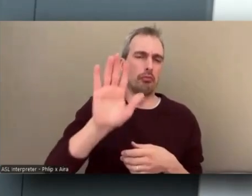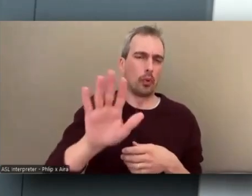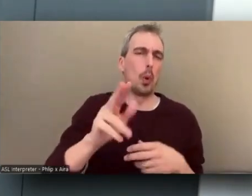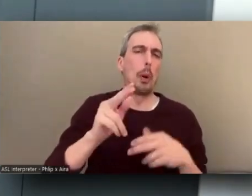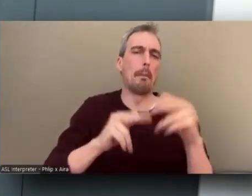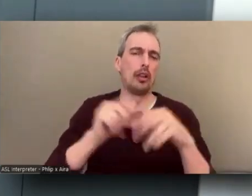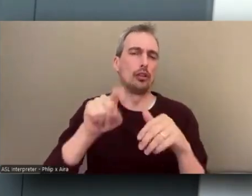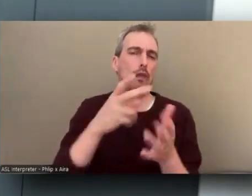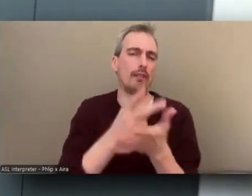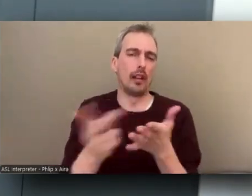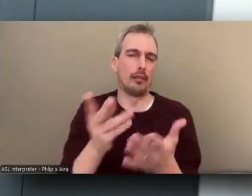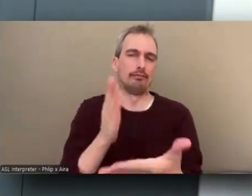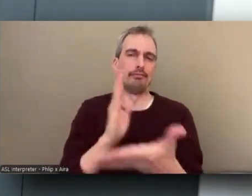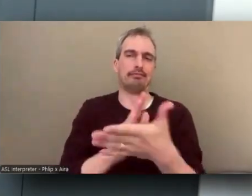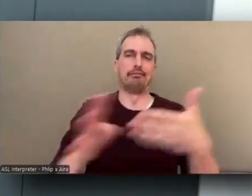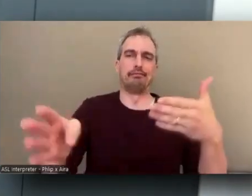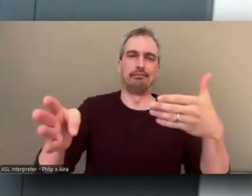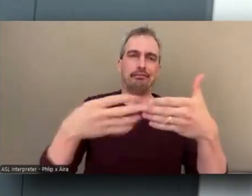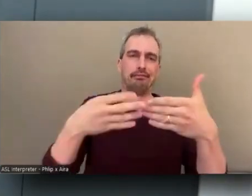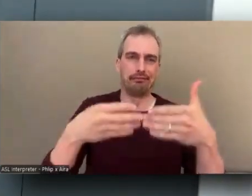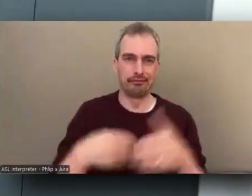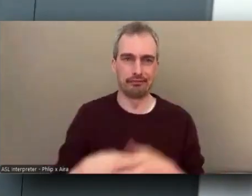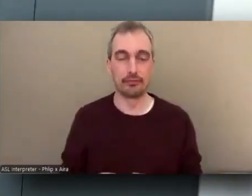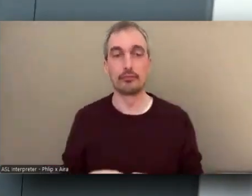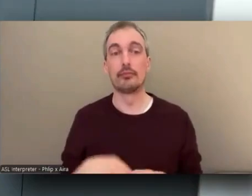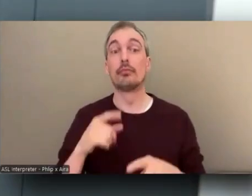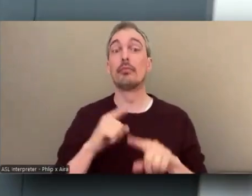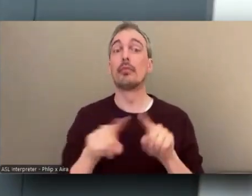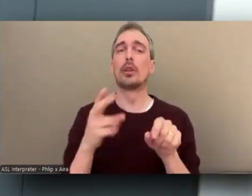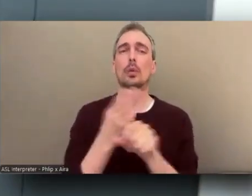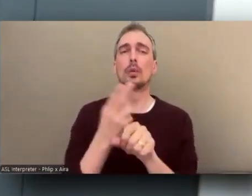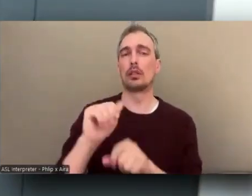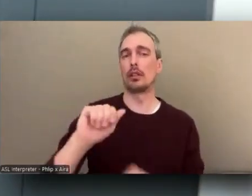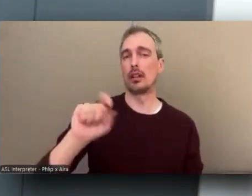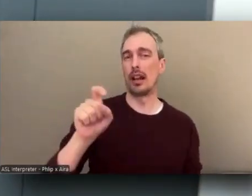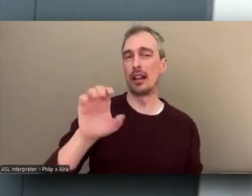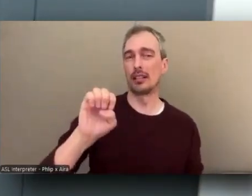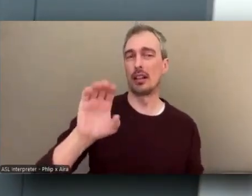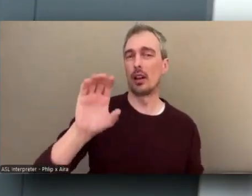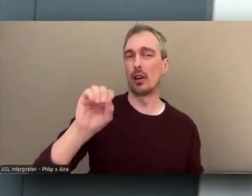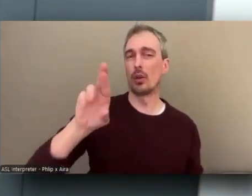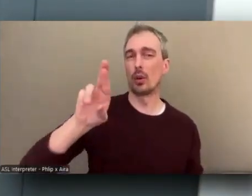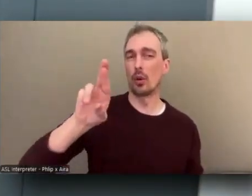Using Axe-core, for example. I didn't author the Axe-core assertions.